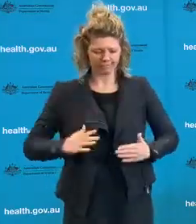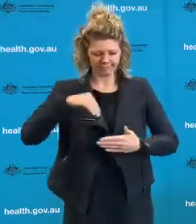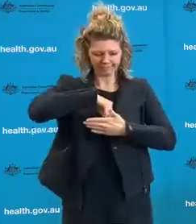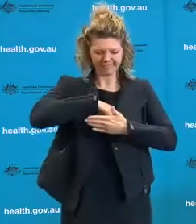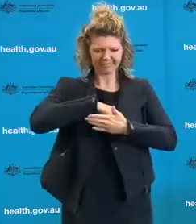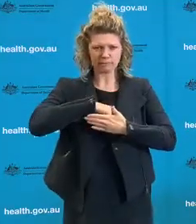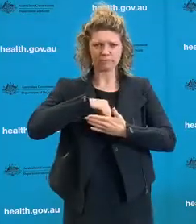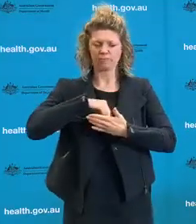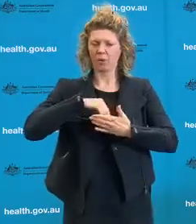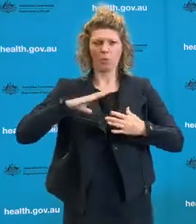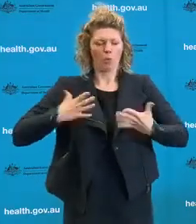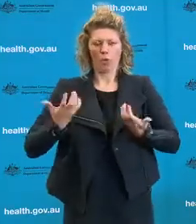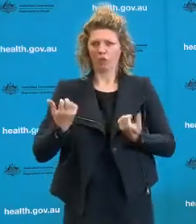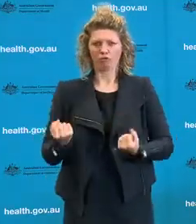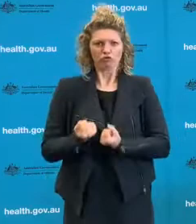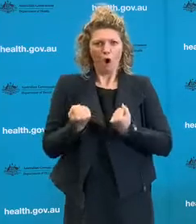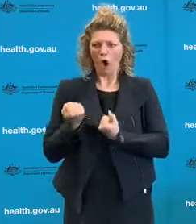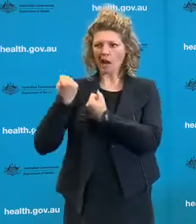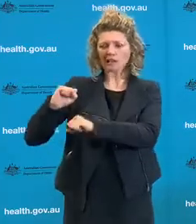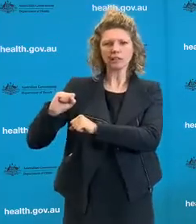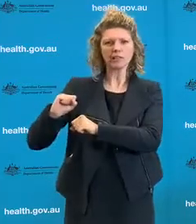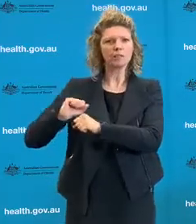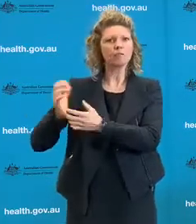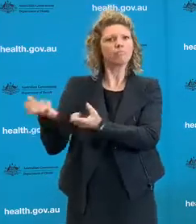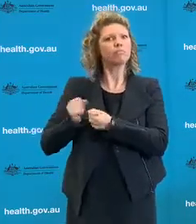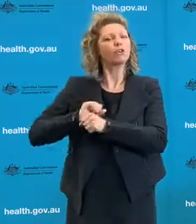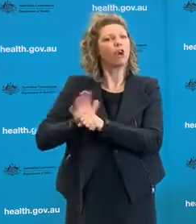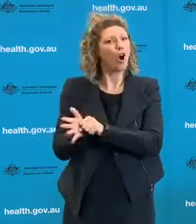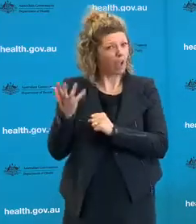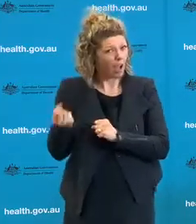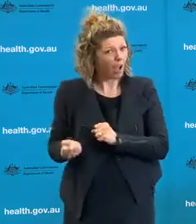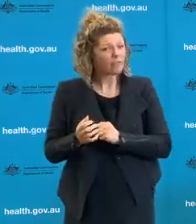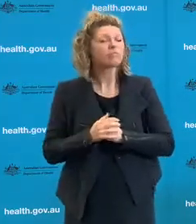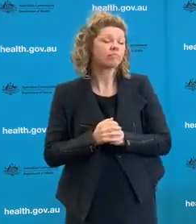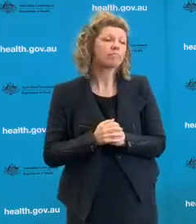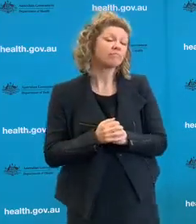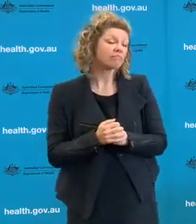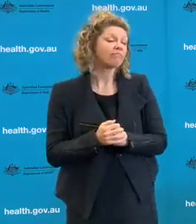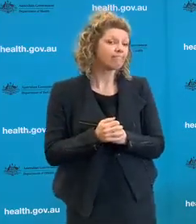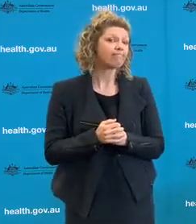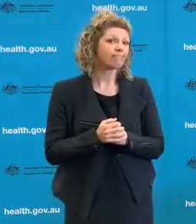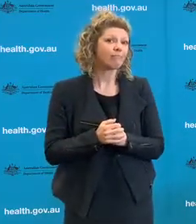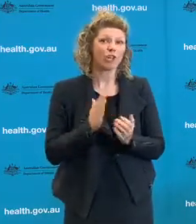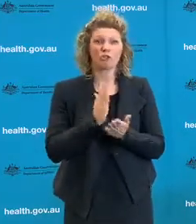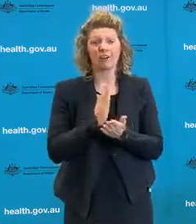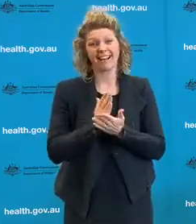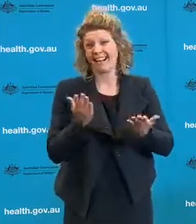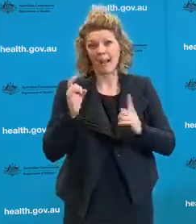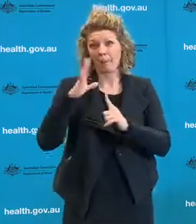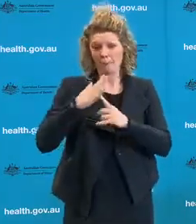that being as healthy as you can possibly can be